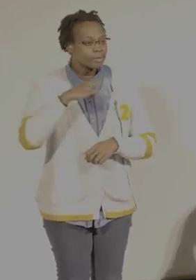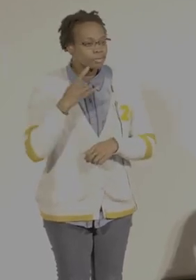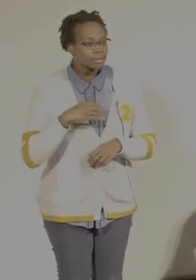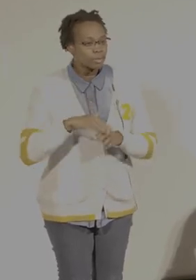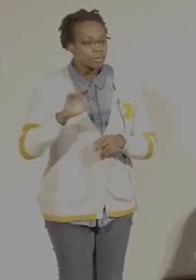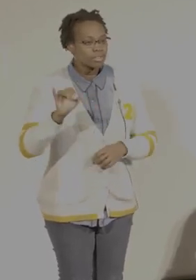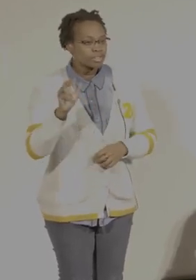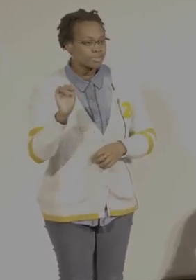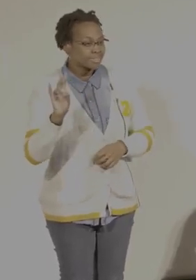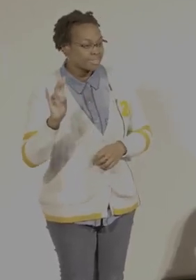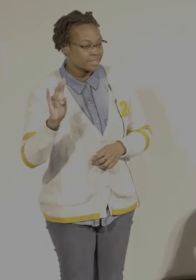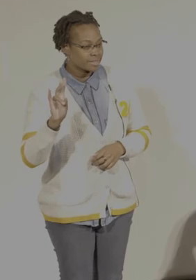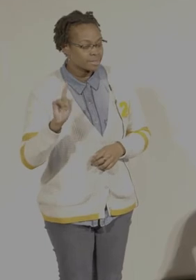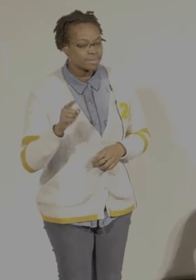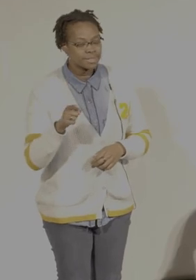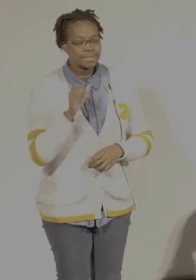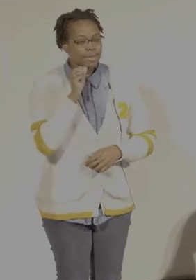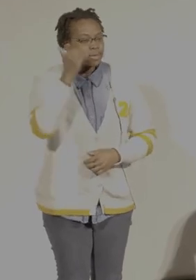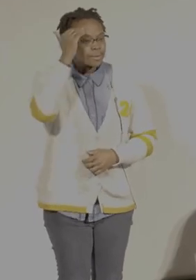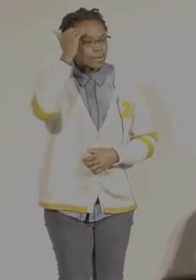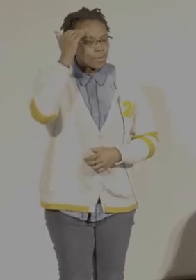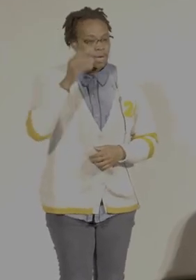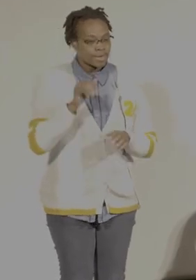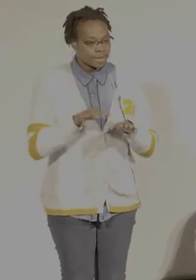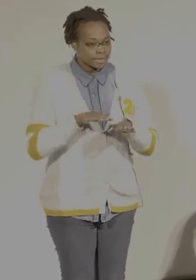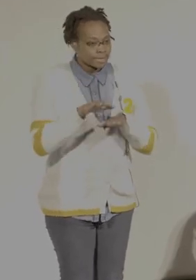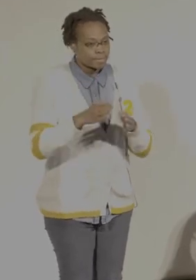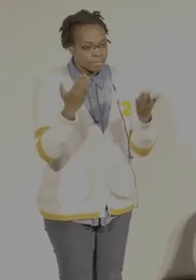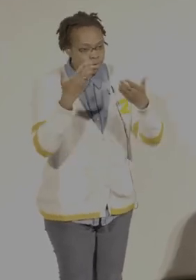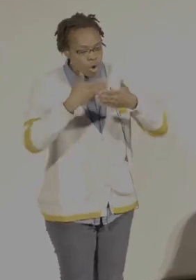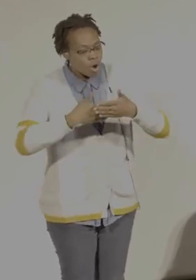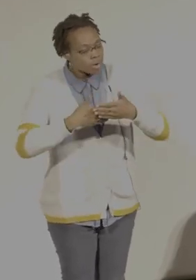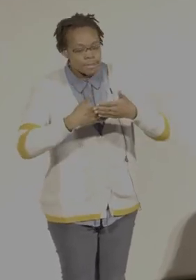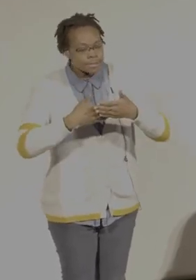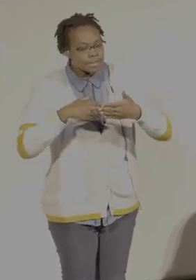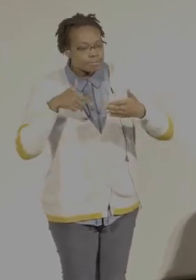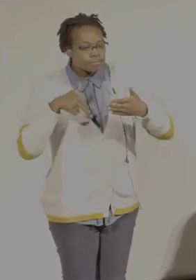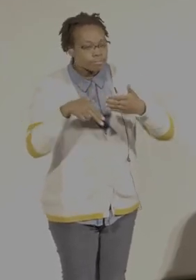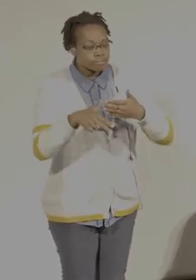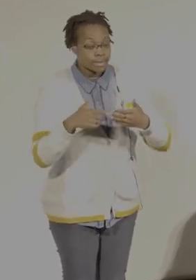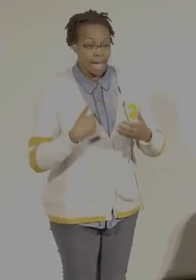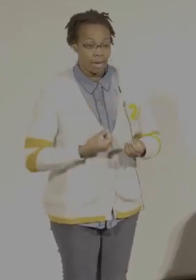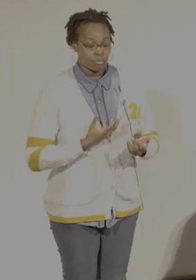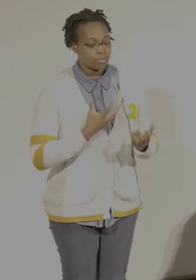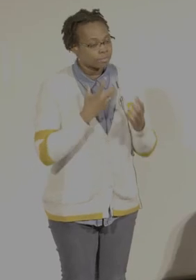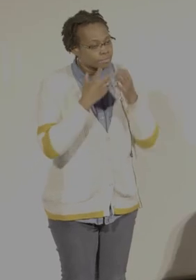And so this unknowingness, this step into darkness that this man who I grew to care a great deal about